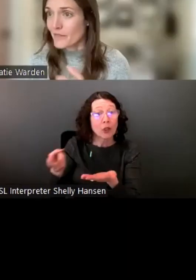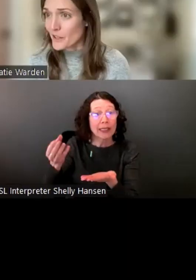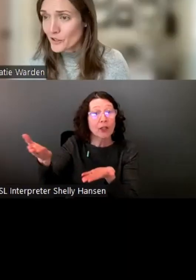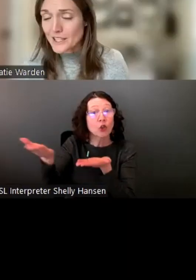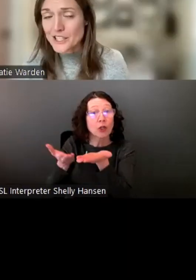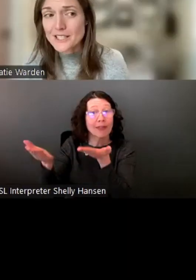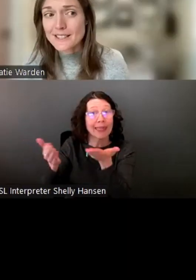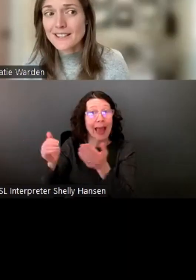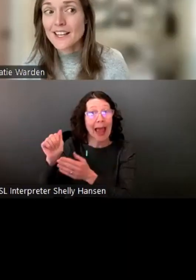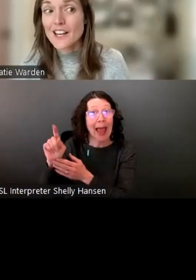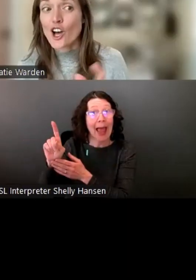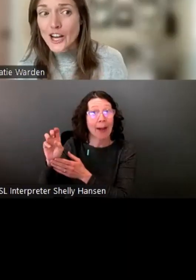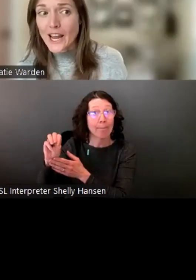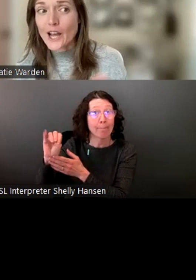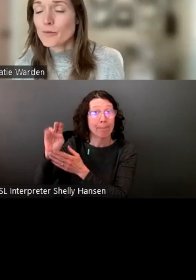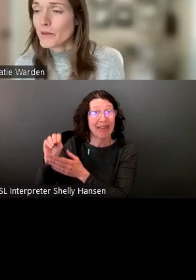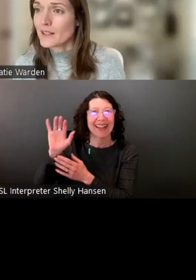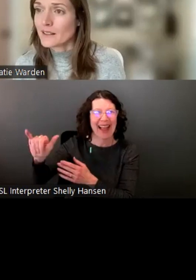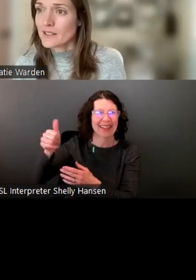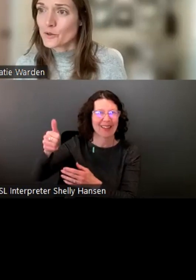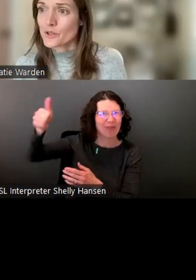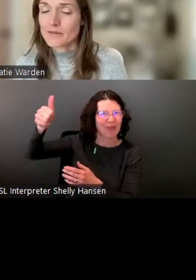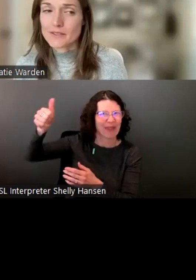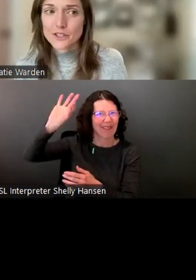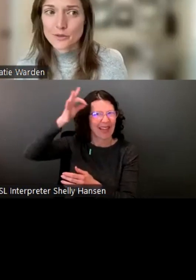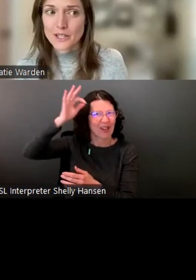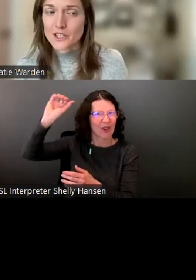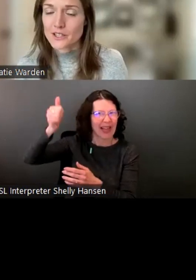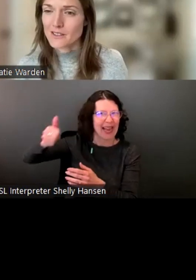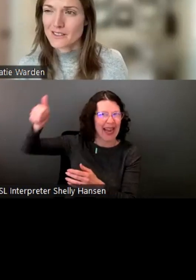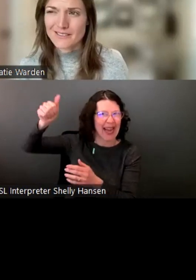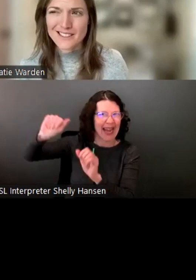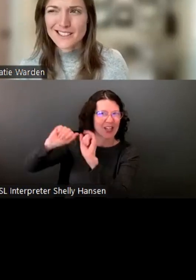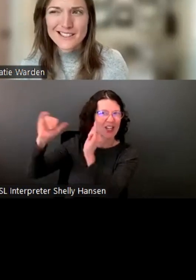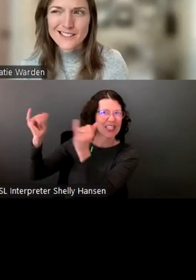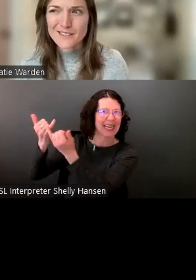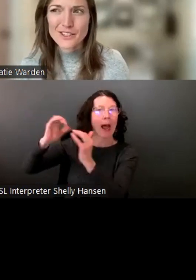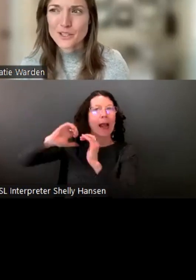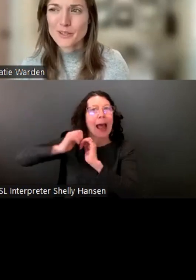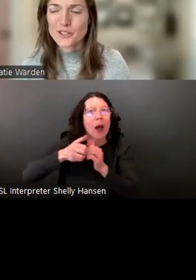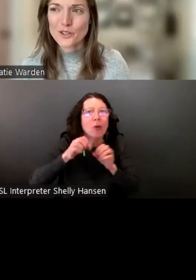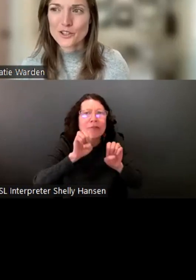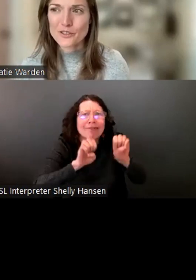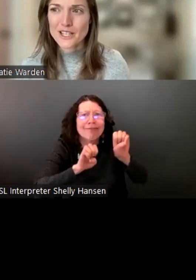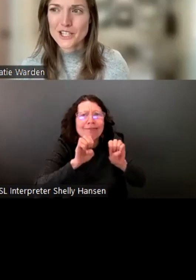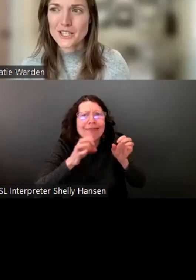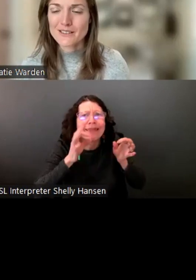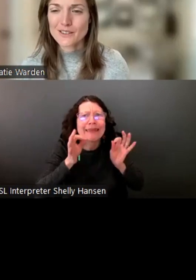It's a federal agency on how to make these sorts of determinations. Is this a fundamental alteration?